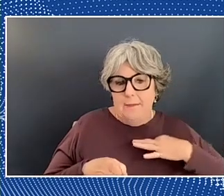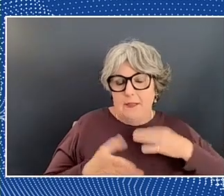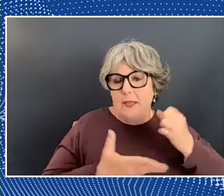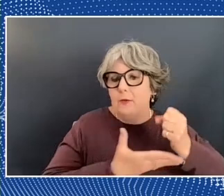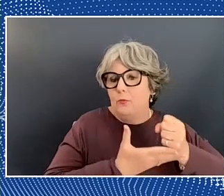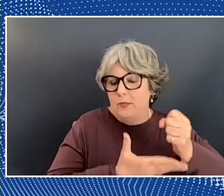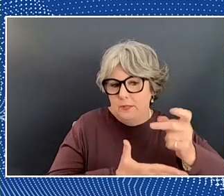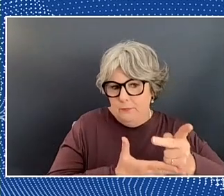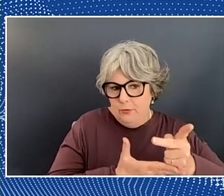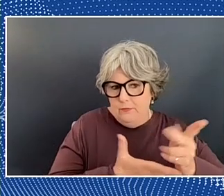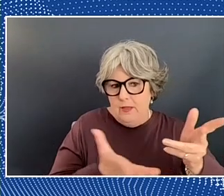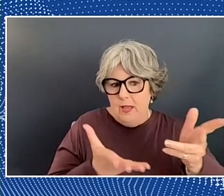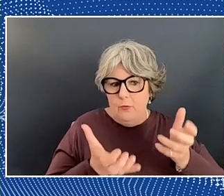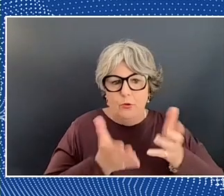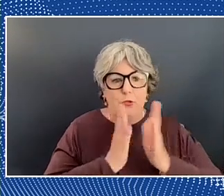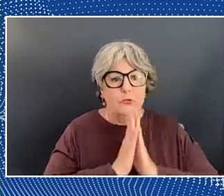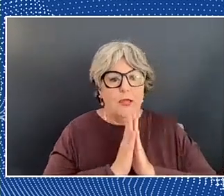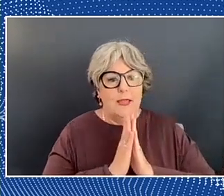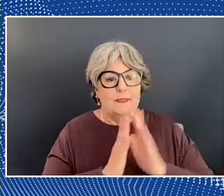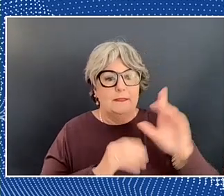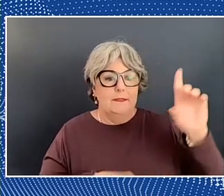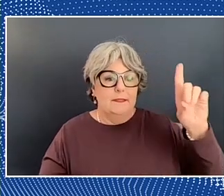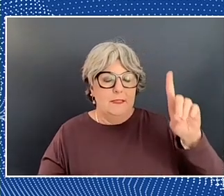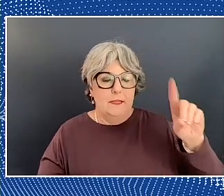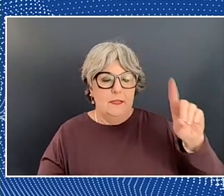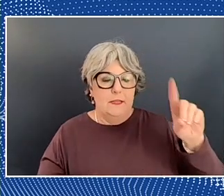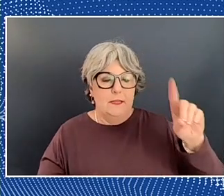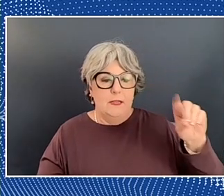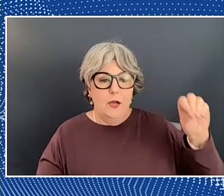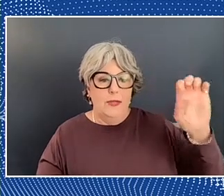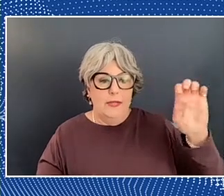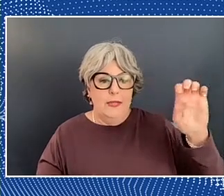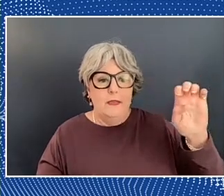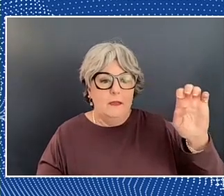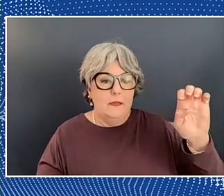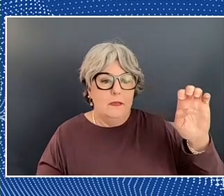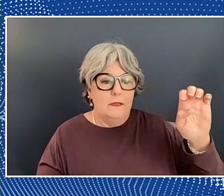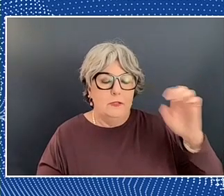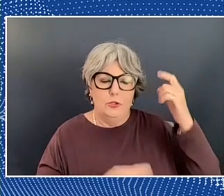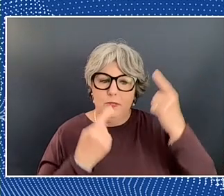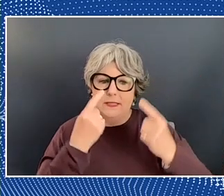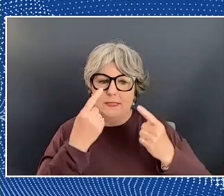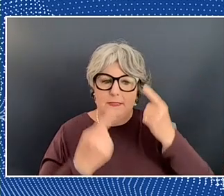I want to ask the Department of Education to please consider a group-wide discharge